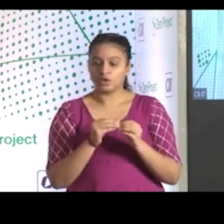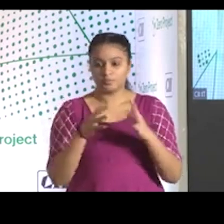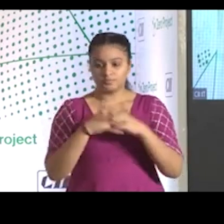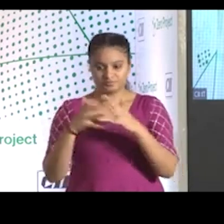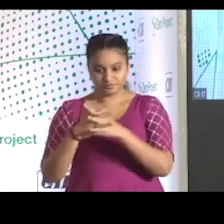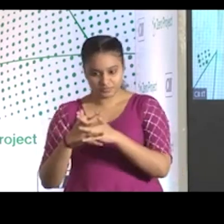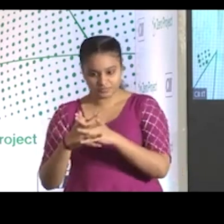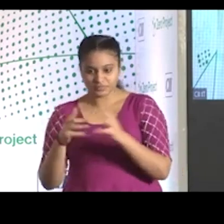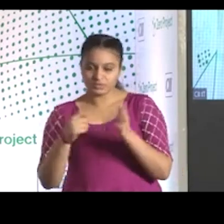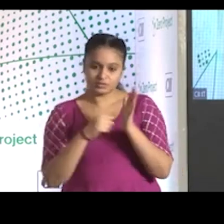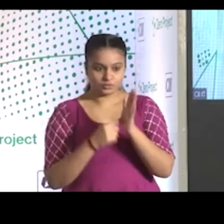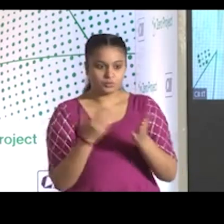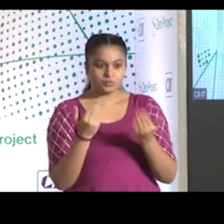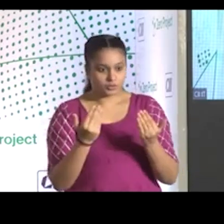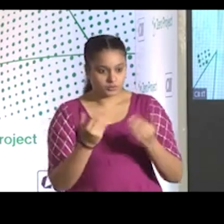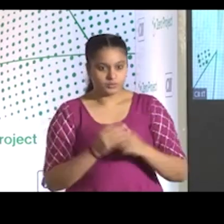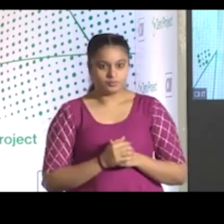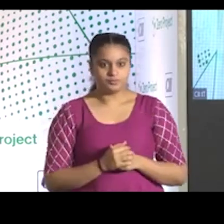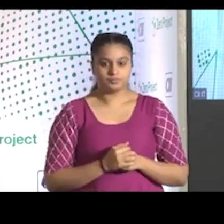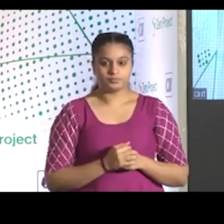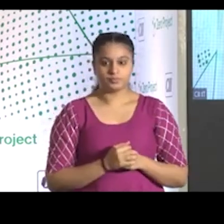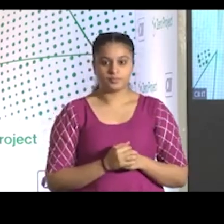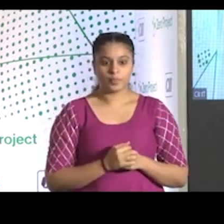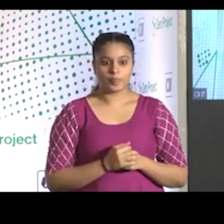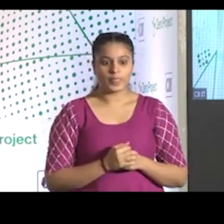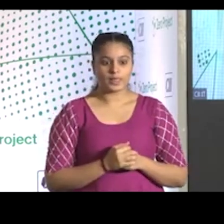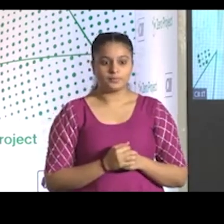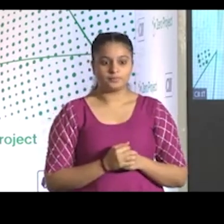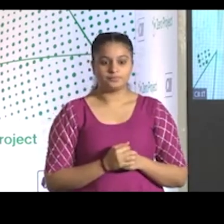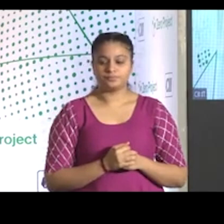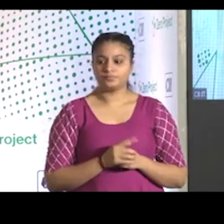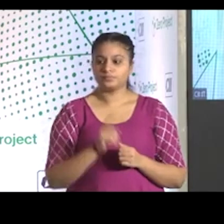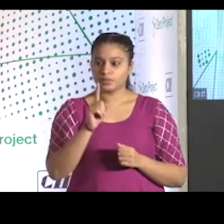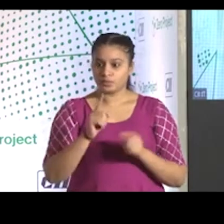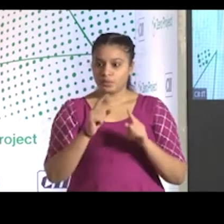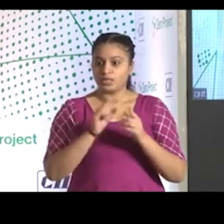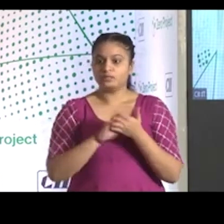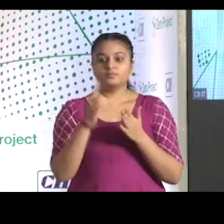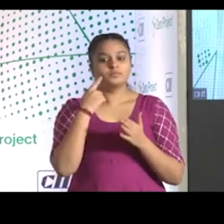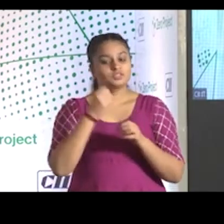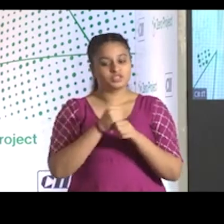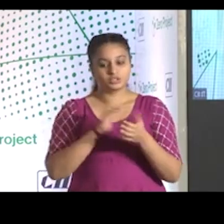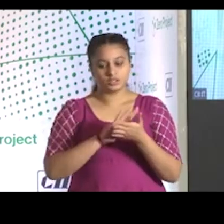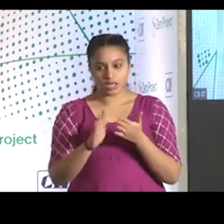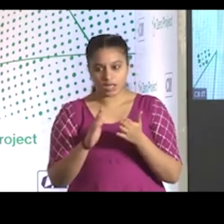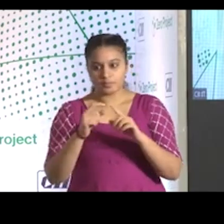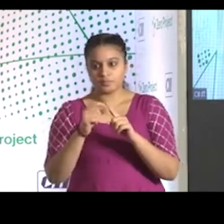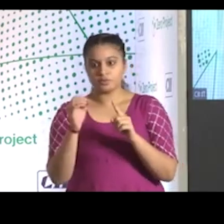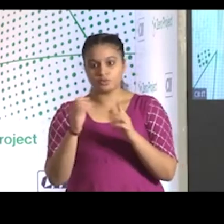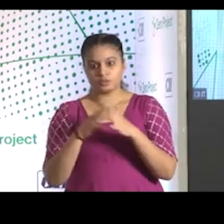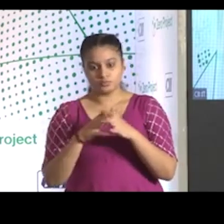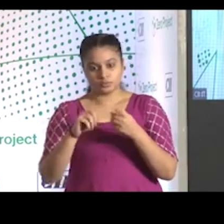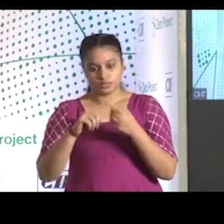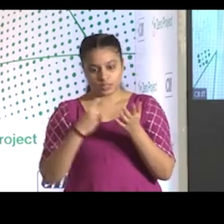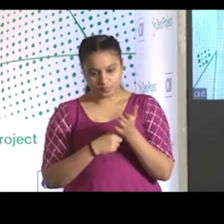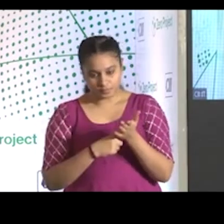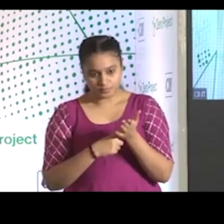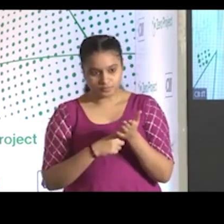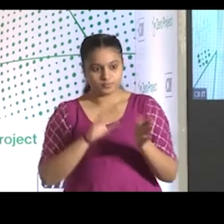by two interesting sessions, one which was high powered on technology. And then we thought we should also talk about the real India.